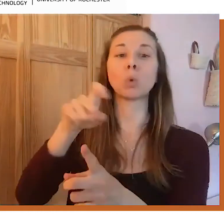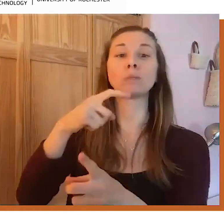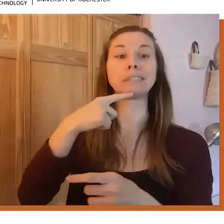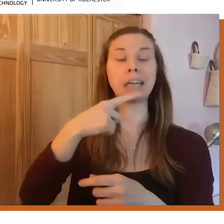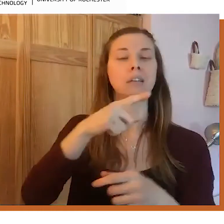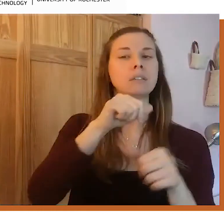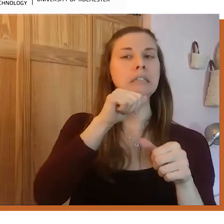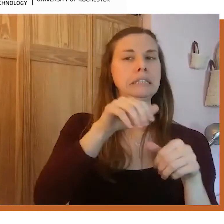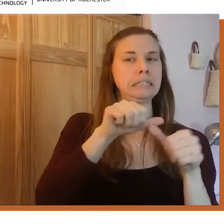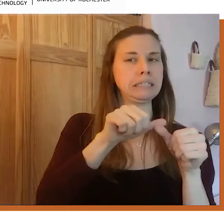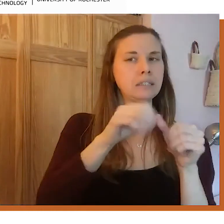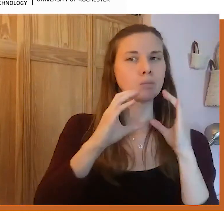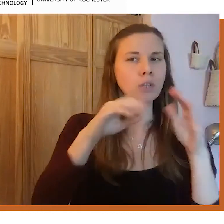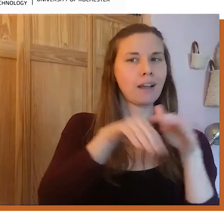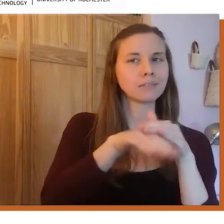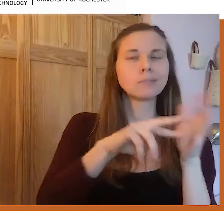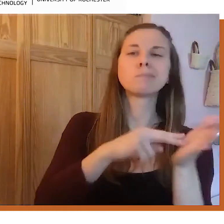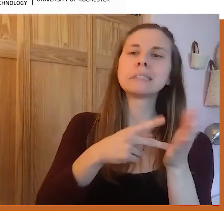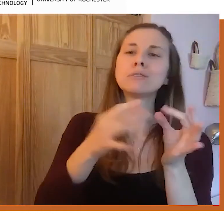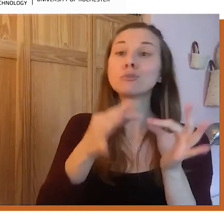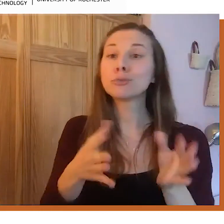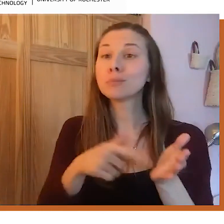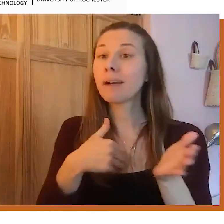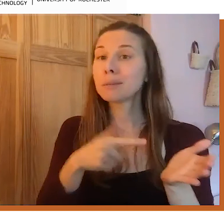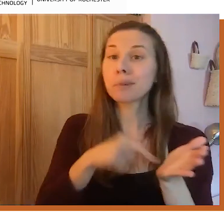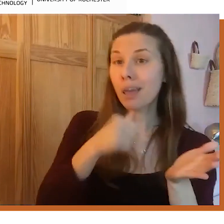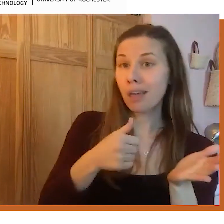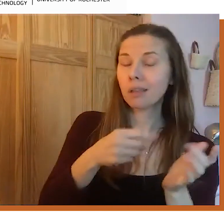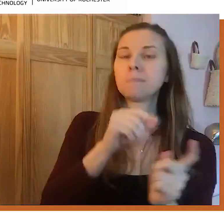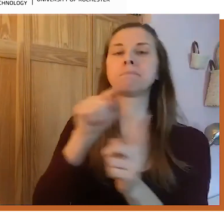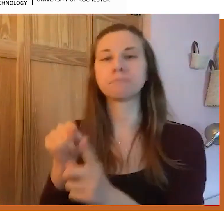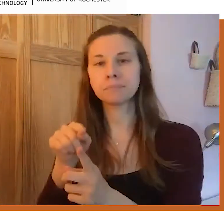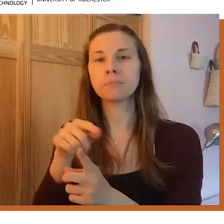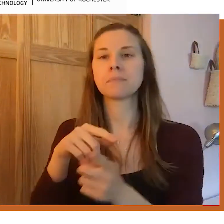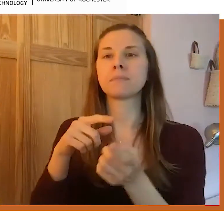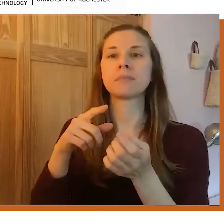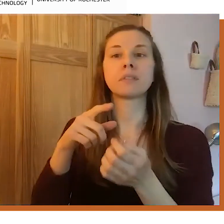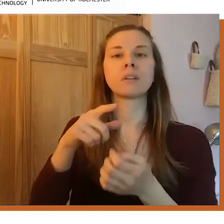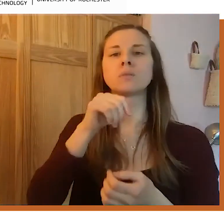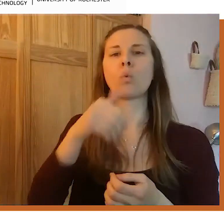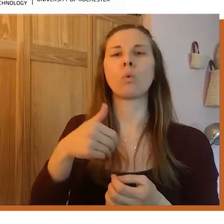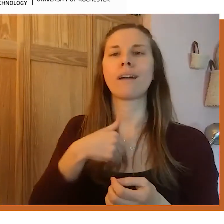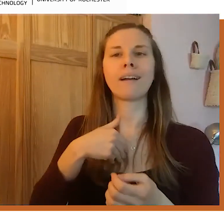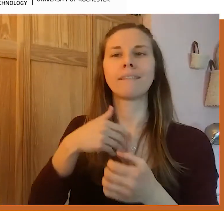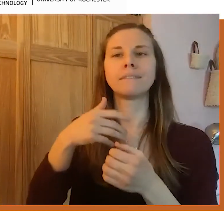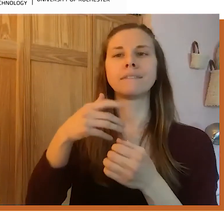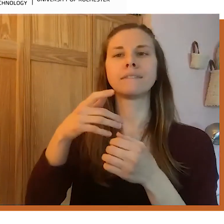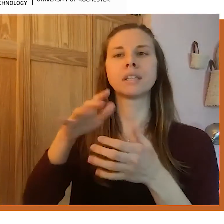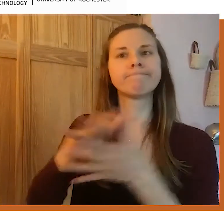There were some individuals who had access to interpreters. Some did not have such access to interpreters